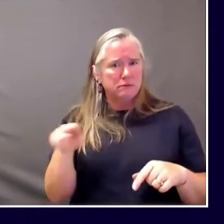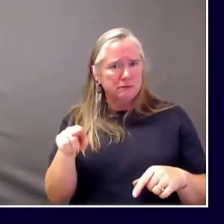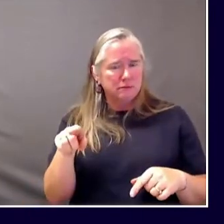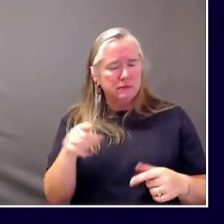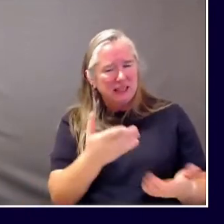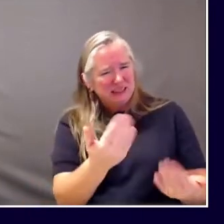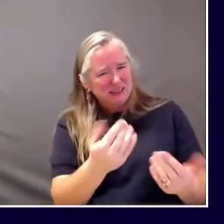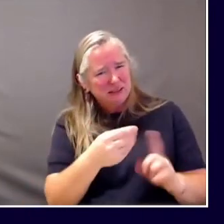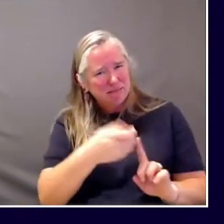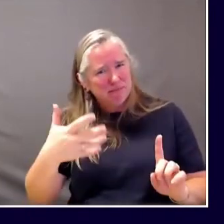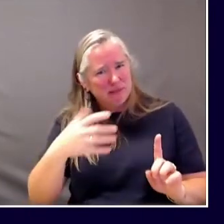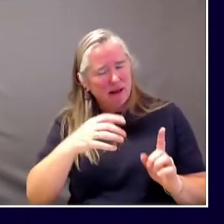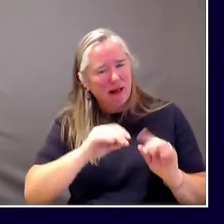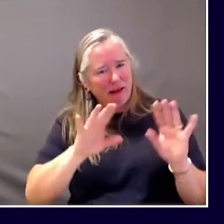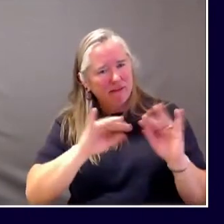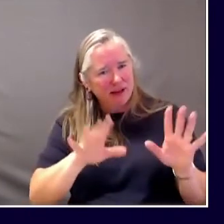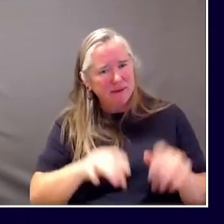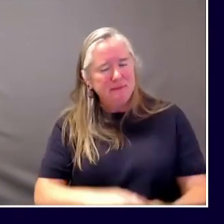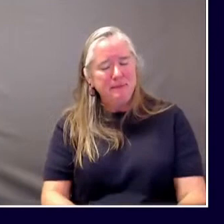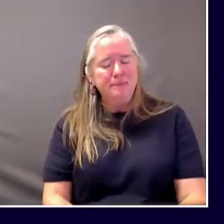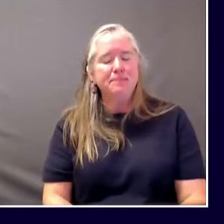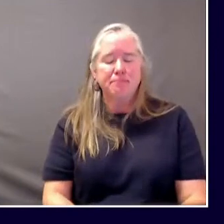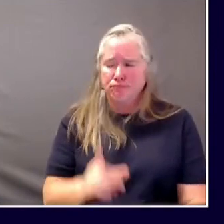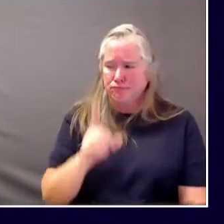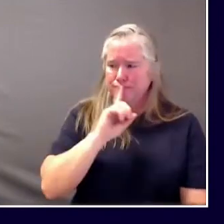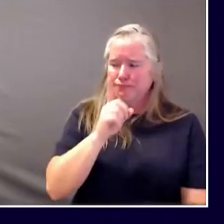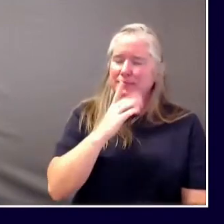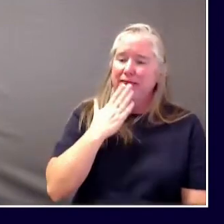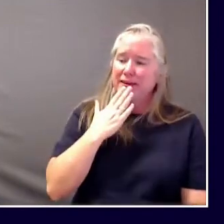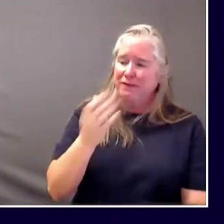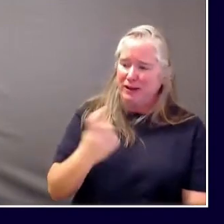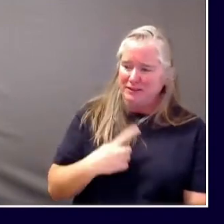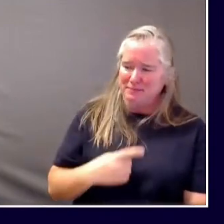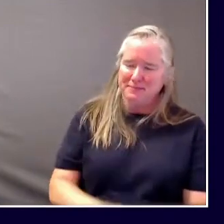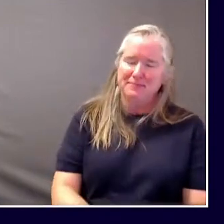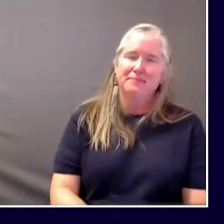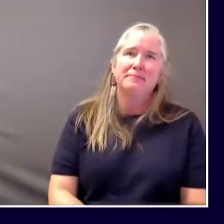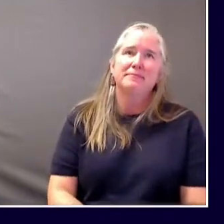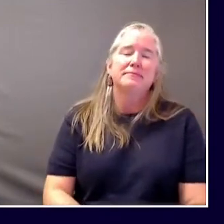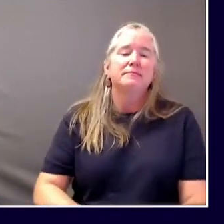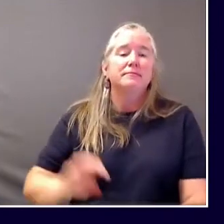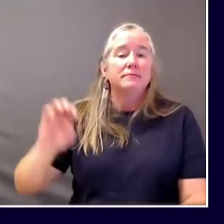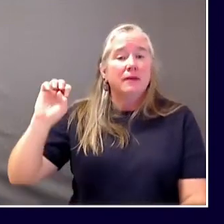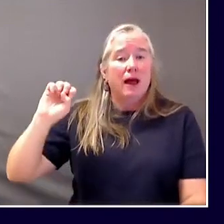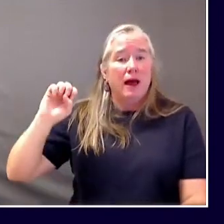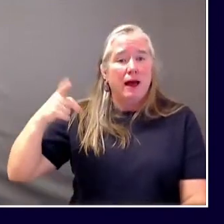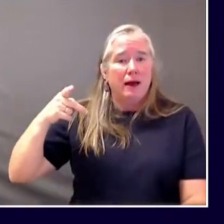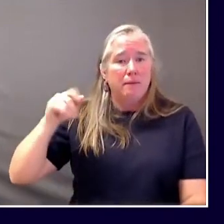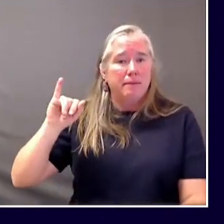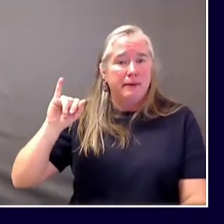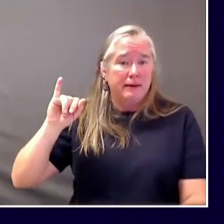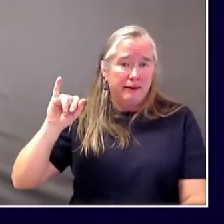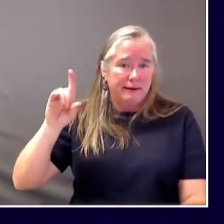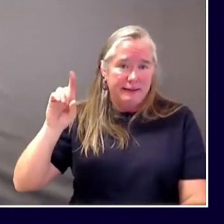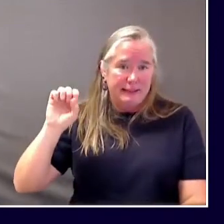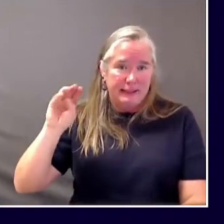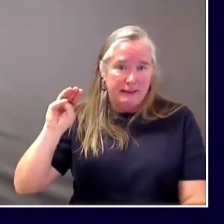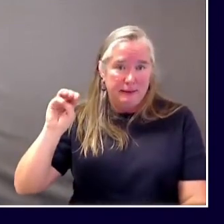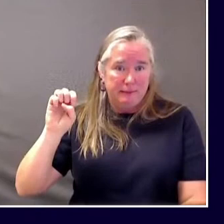there are various